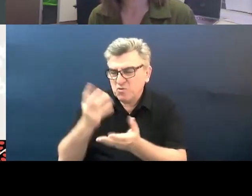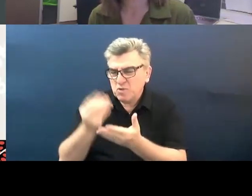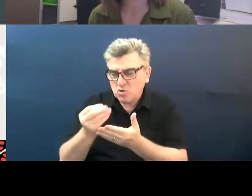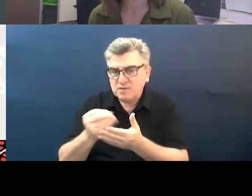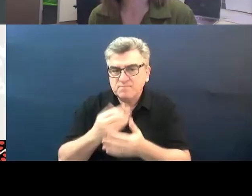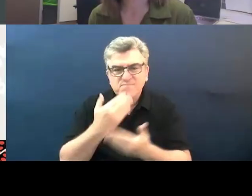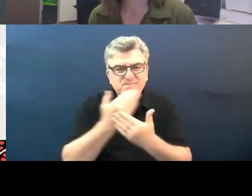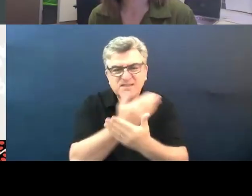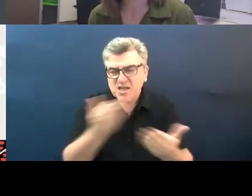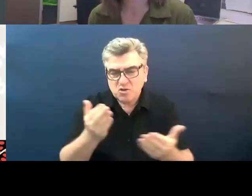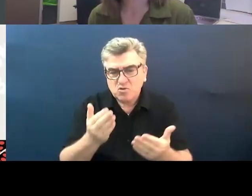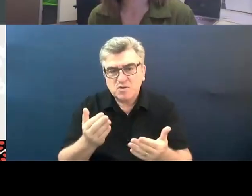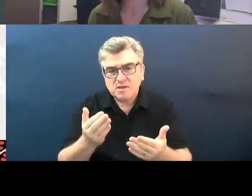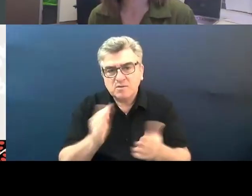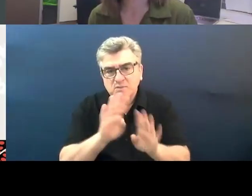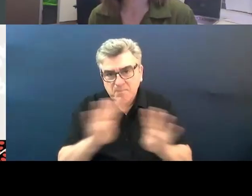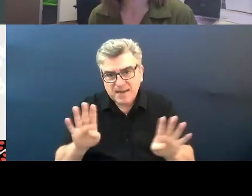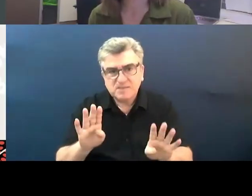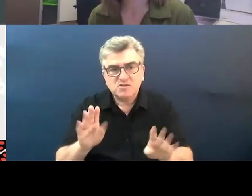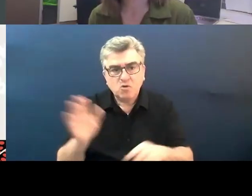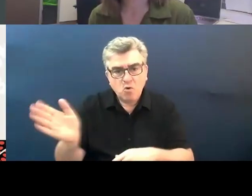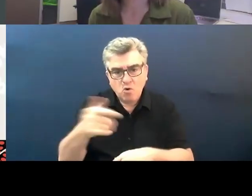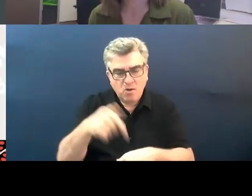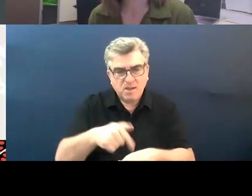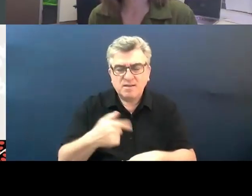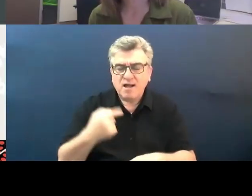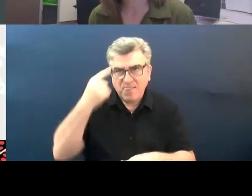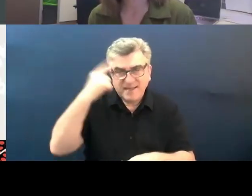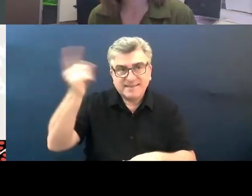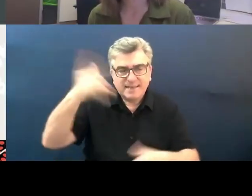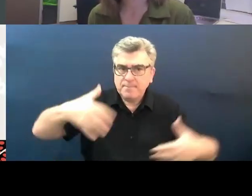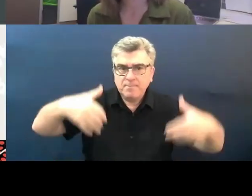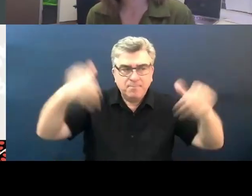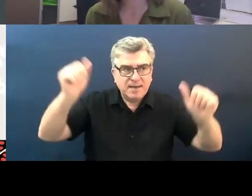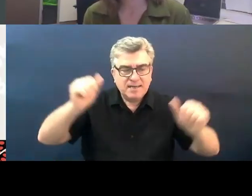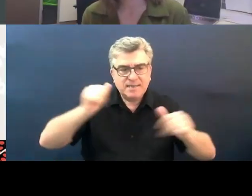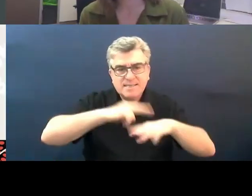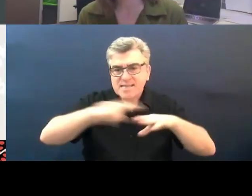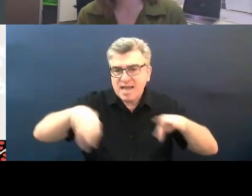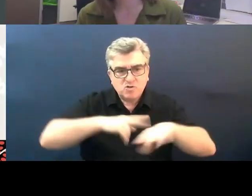I think this has been a really good International Day of Disability. So, thanks again. [END]